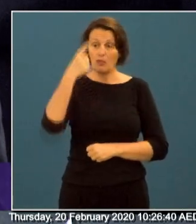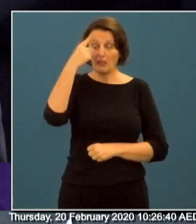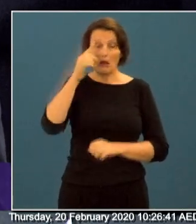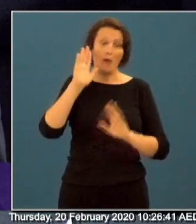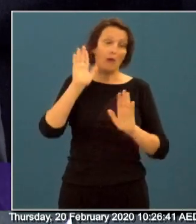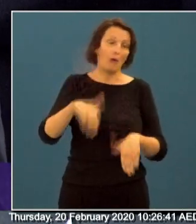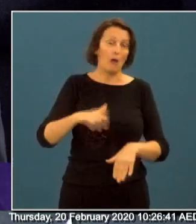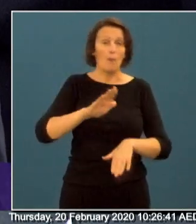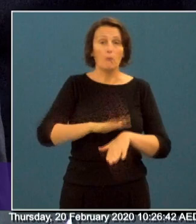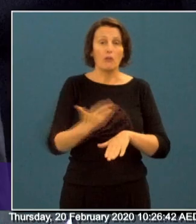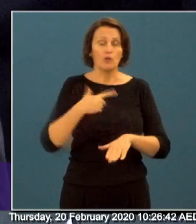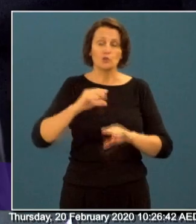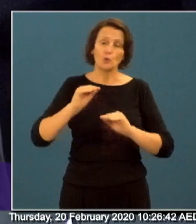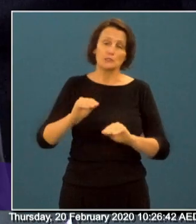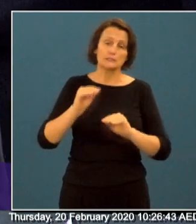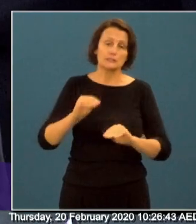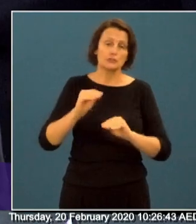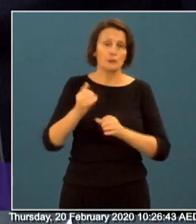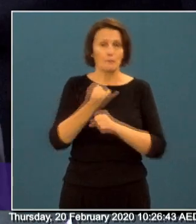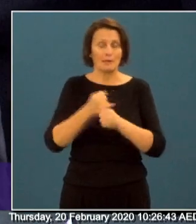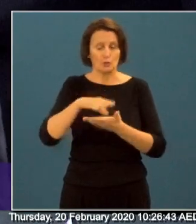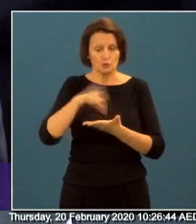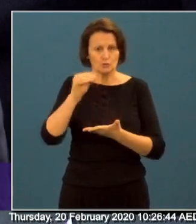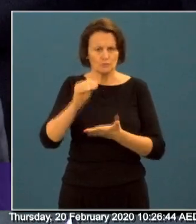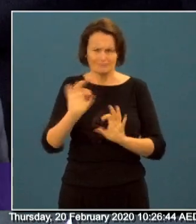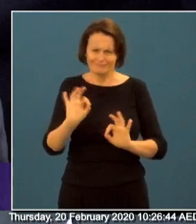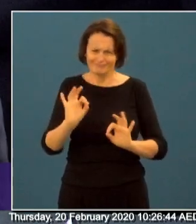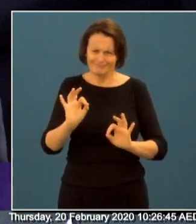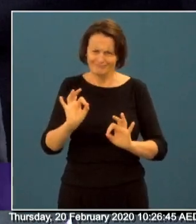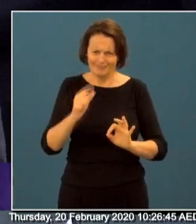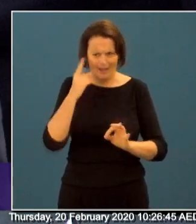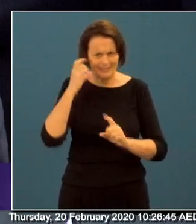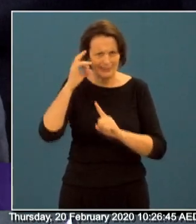But I would bother, I do bother.